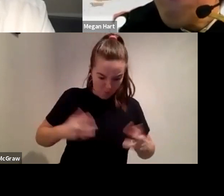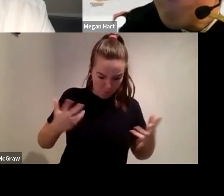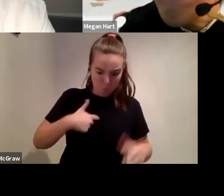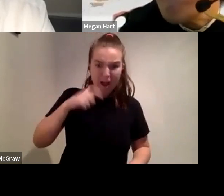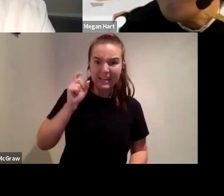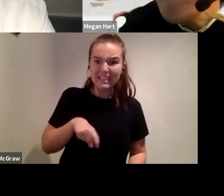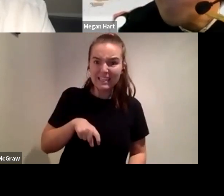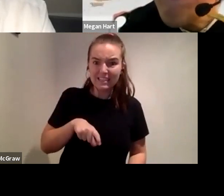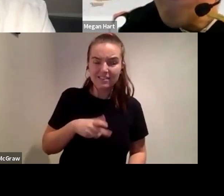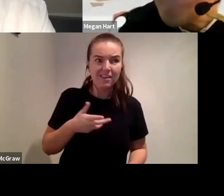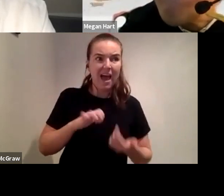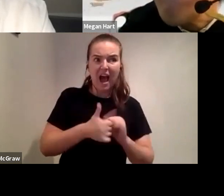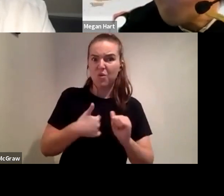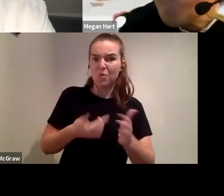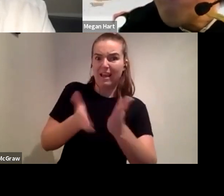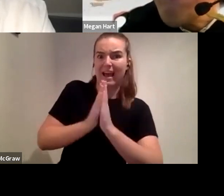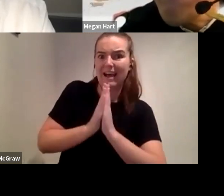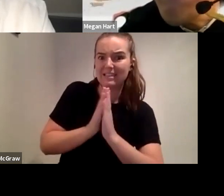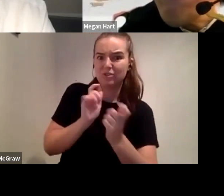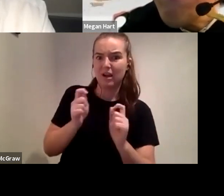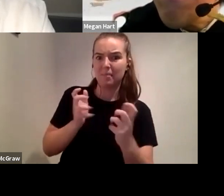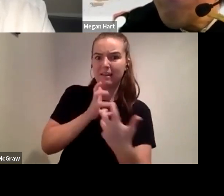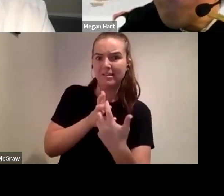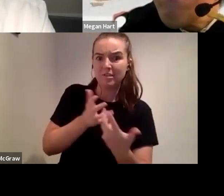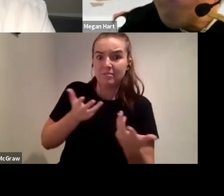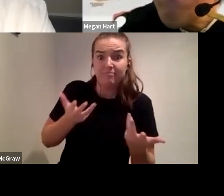I find that a lot of my employees have their own barriers to even know what they might need in the workplace.